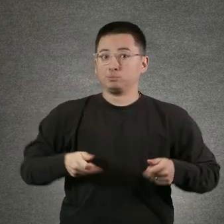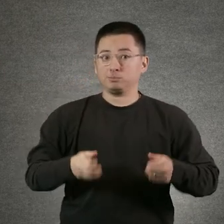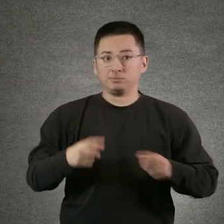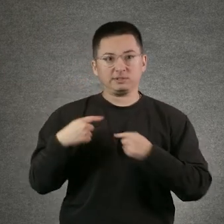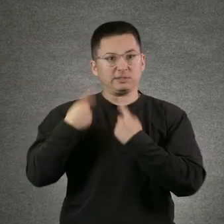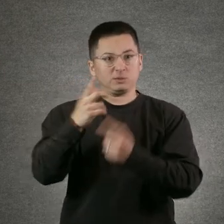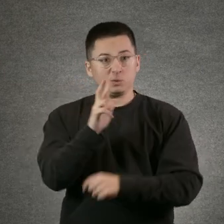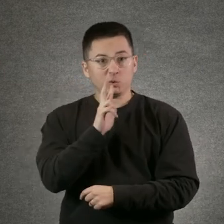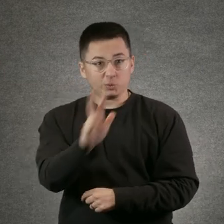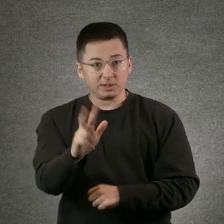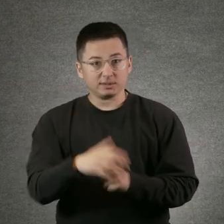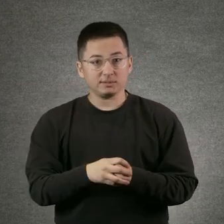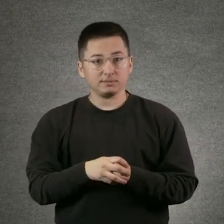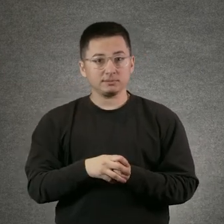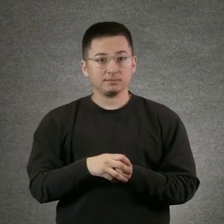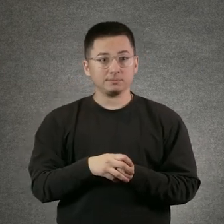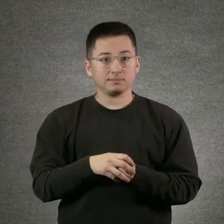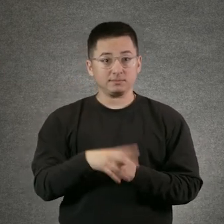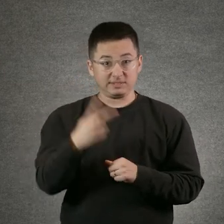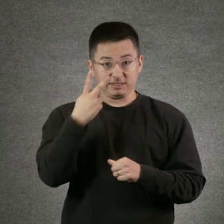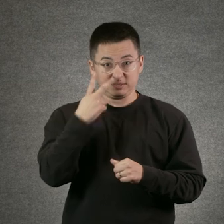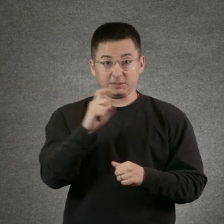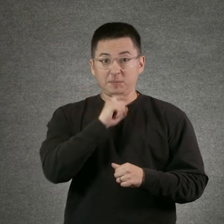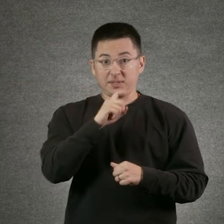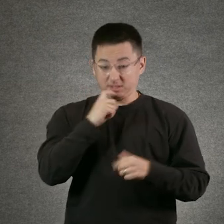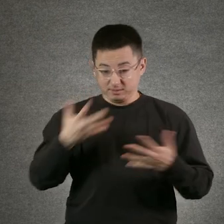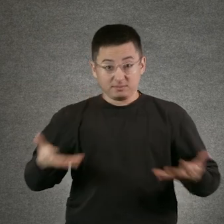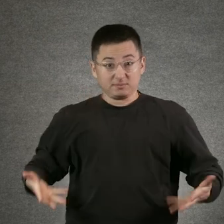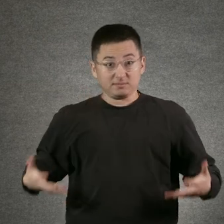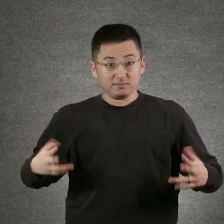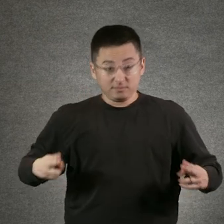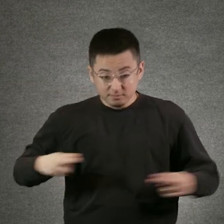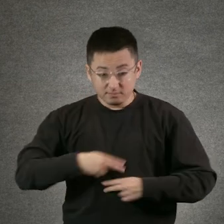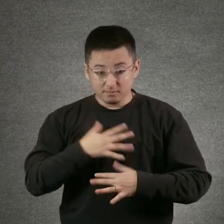Deep down, up under all the metal and straps and everything,